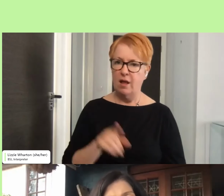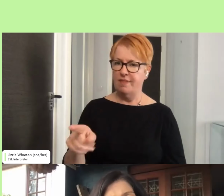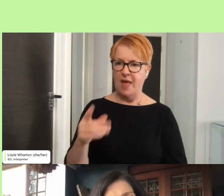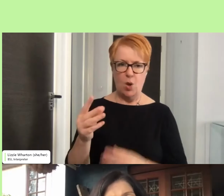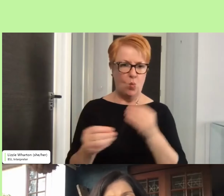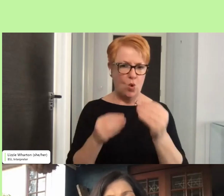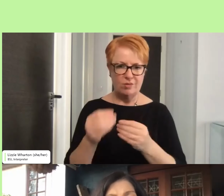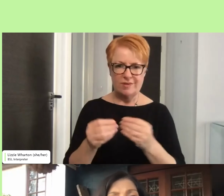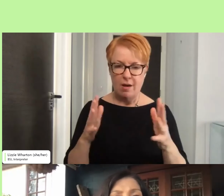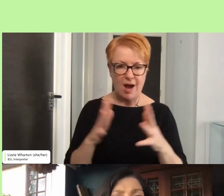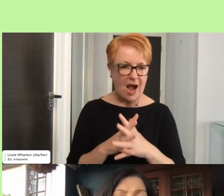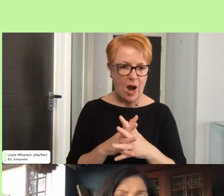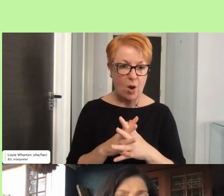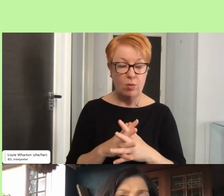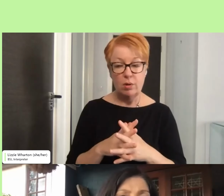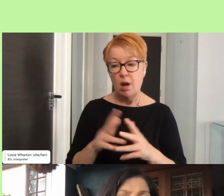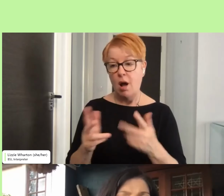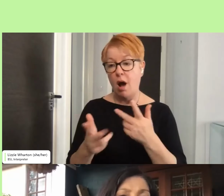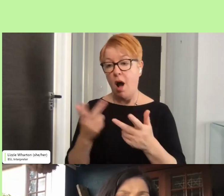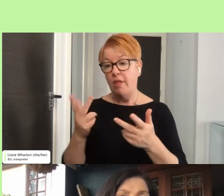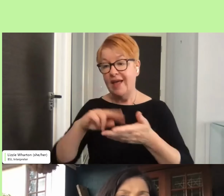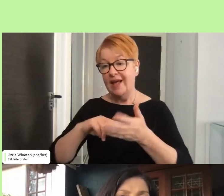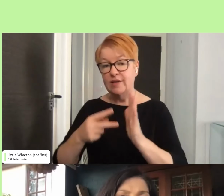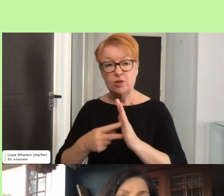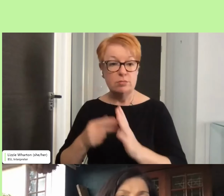and some other institutions manage, you know, Delfina Foundation managed,